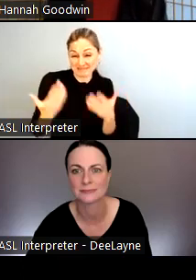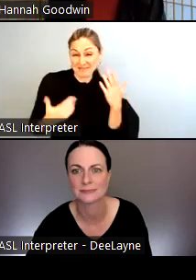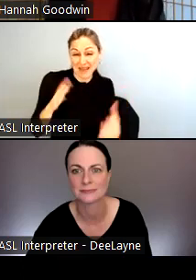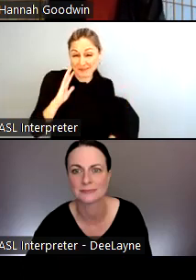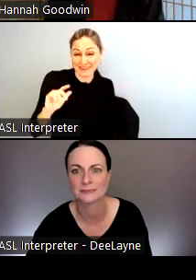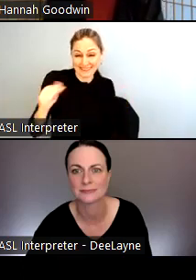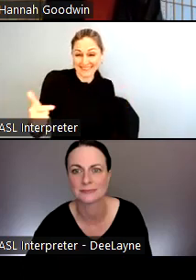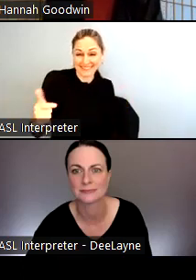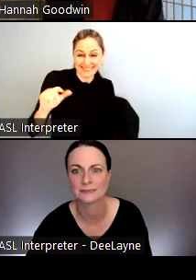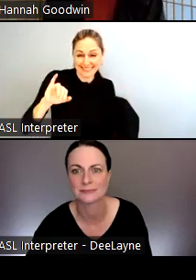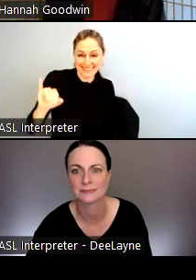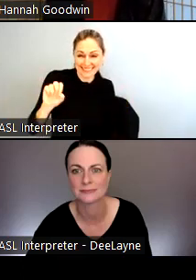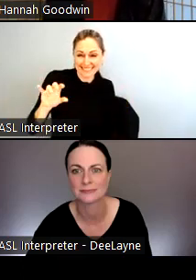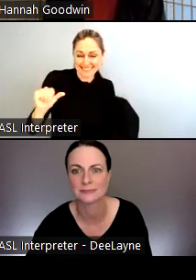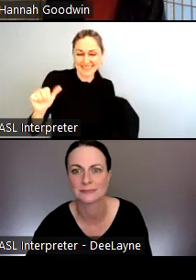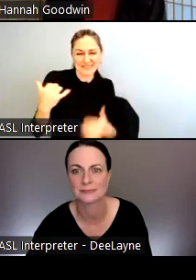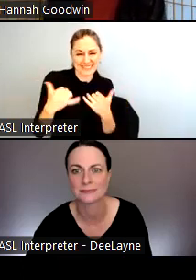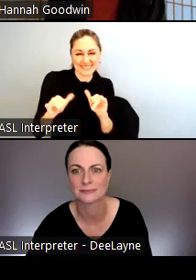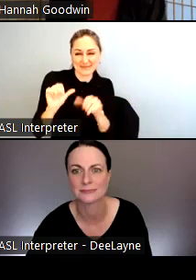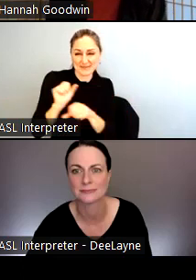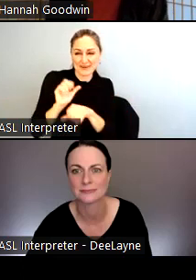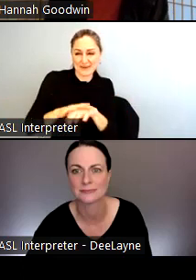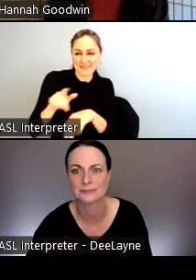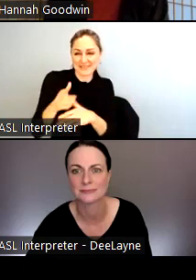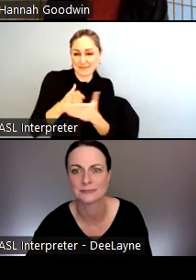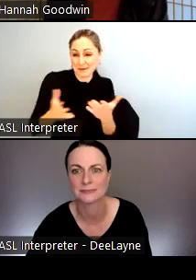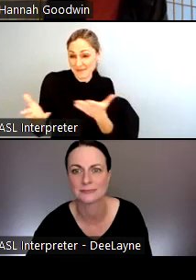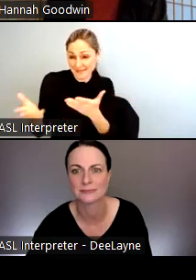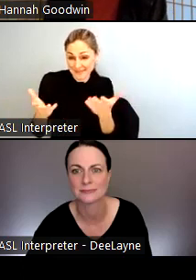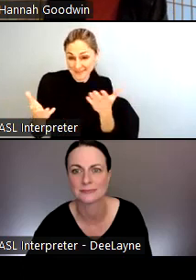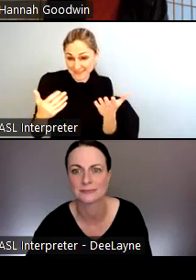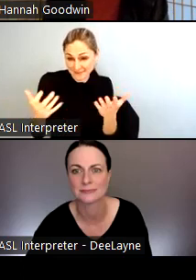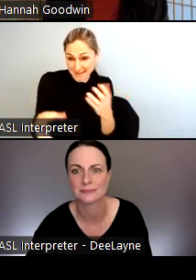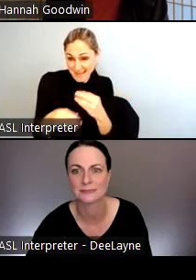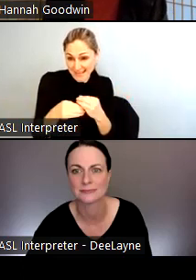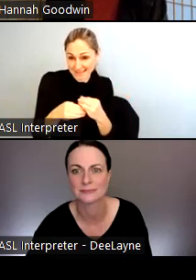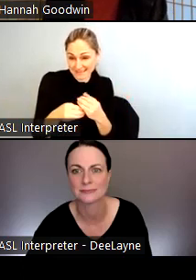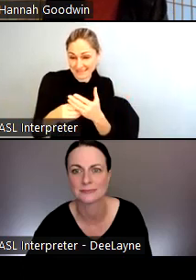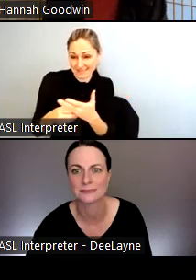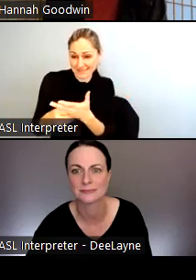because I know we're still working on this piece. Do you have anything you wanna add? [Jessica] Oh, hi everyone.